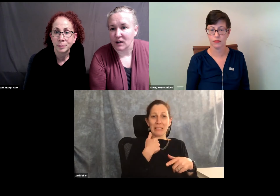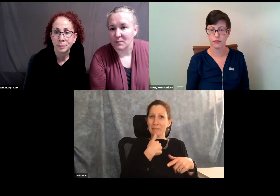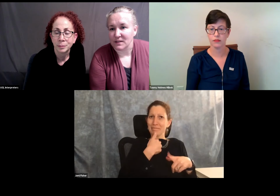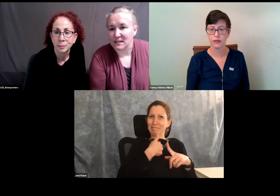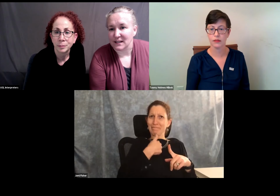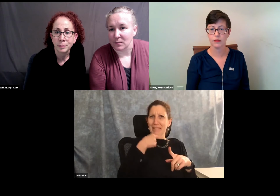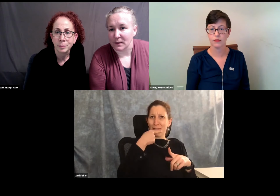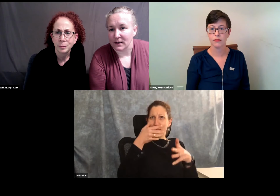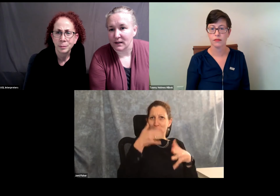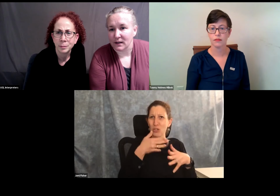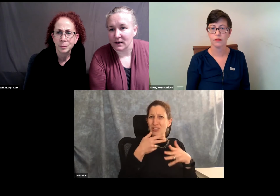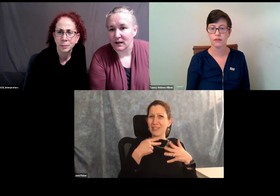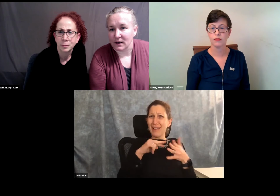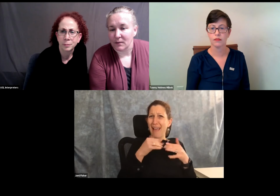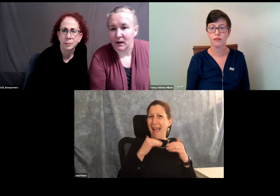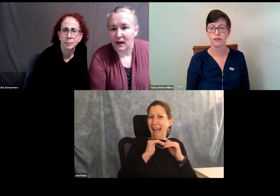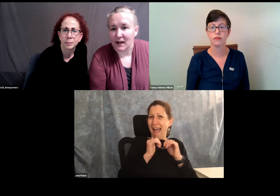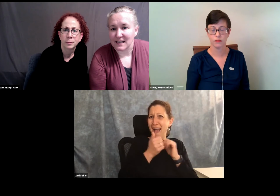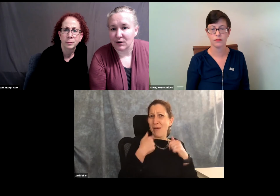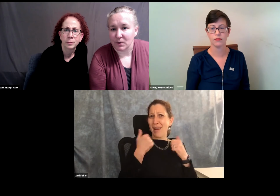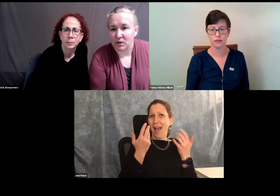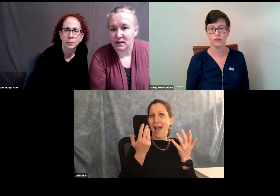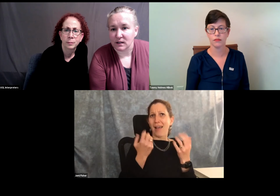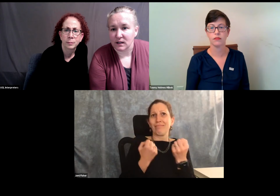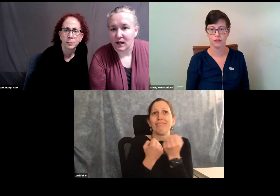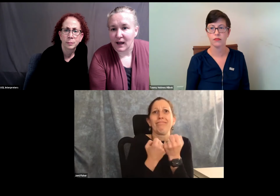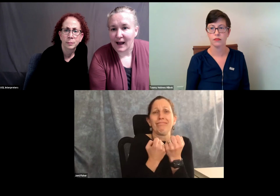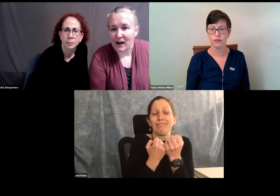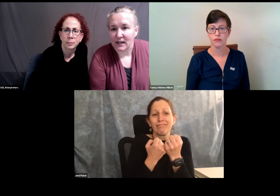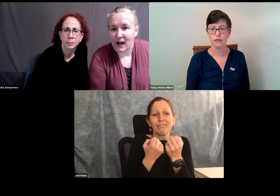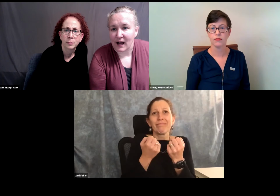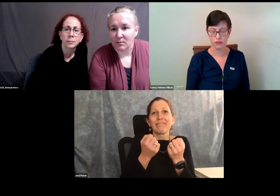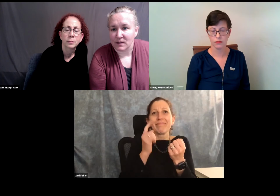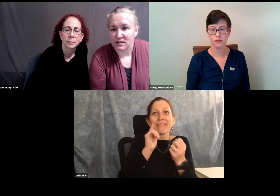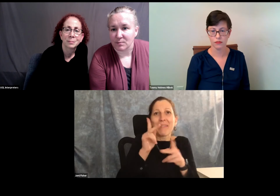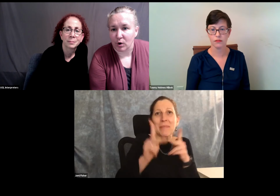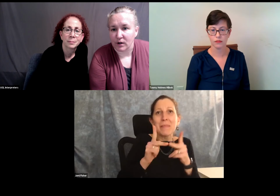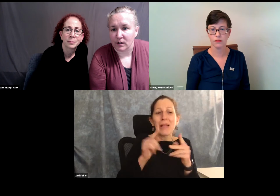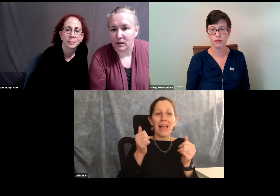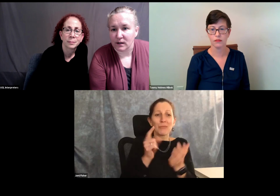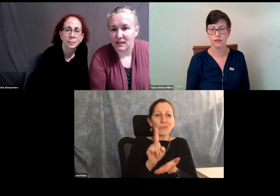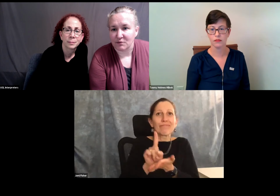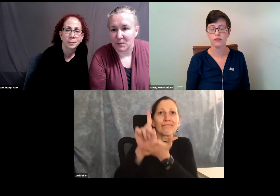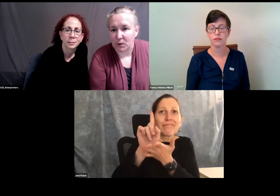about this a little bit, but as a hearing person, how can I best support deaf people.